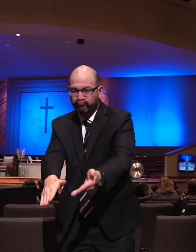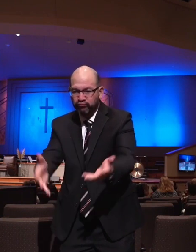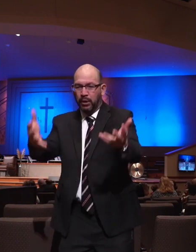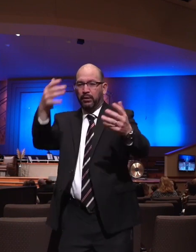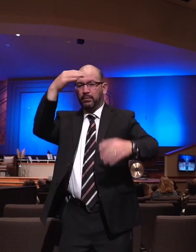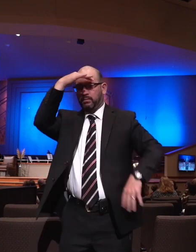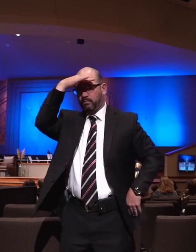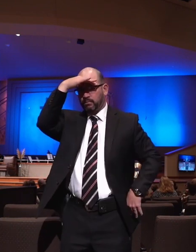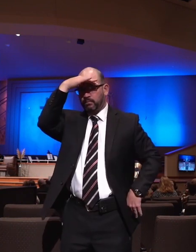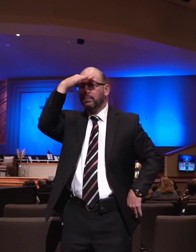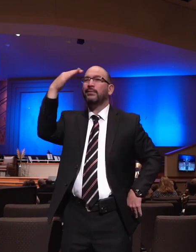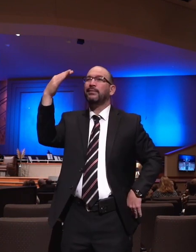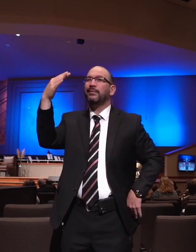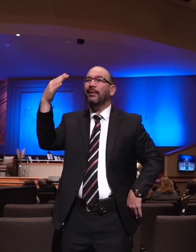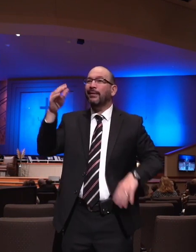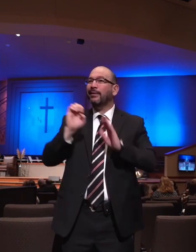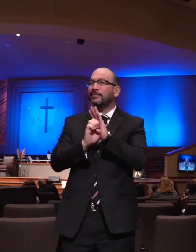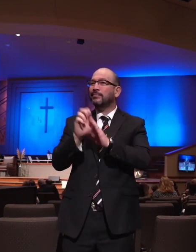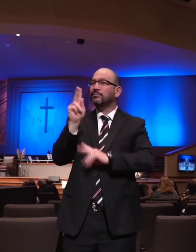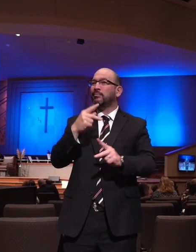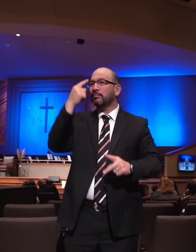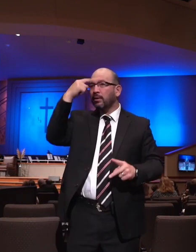start thinking out how they're going to get healed that's when they get in